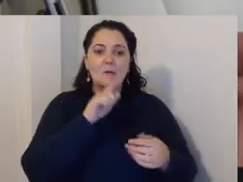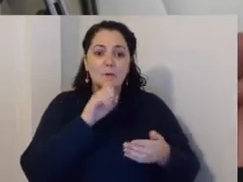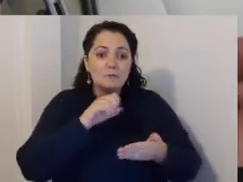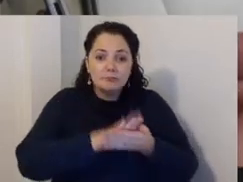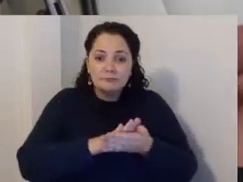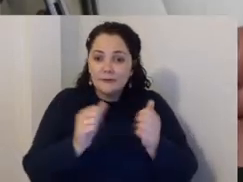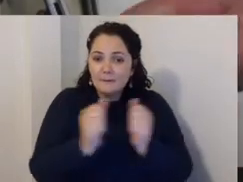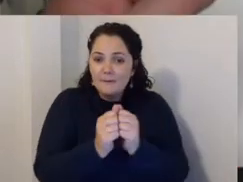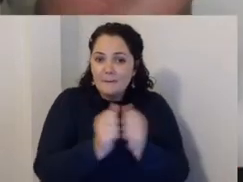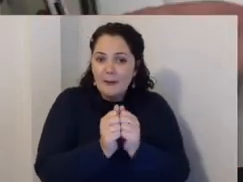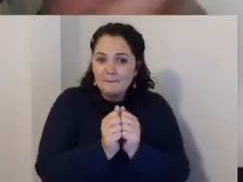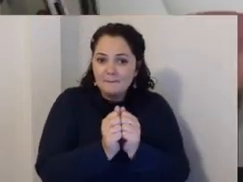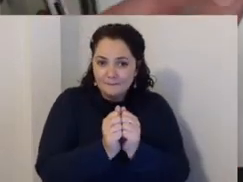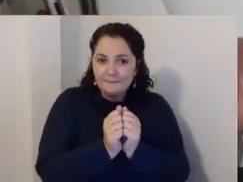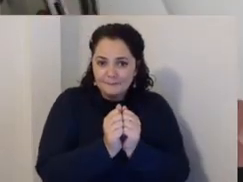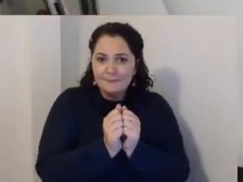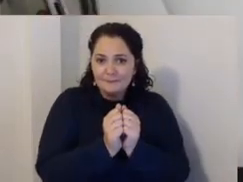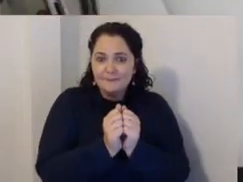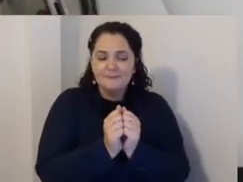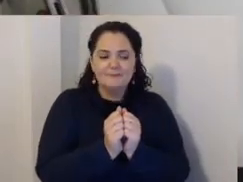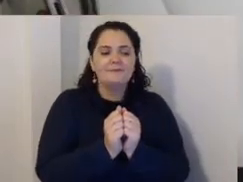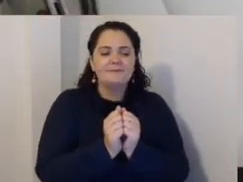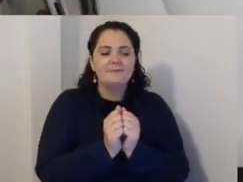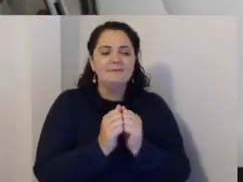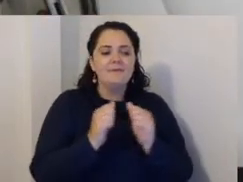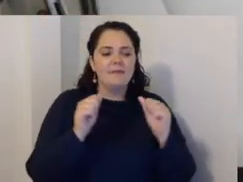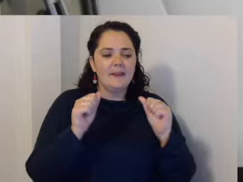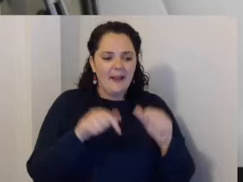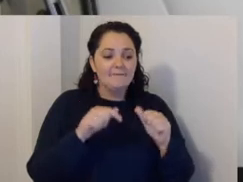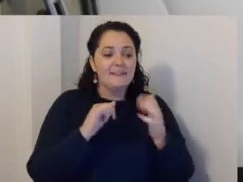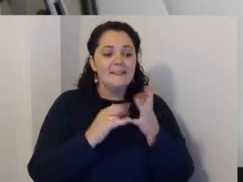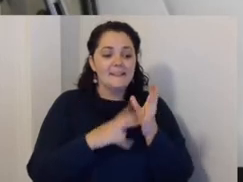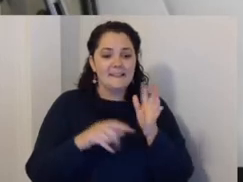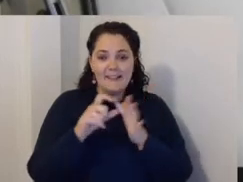the sandpaper rather than drawing directly on your sheet of paper so I've got my sandpaper I've got